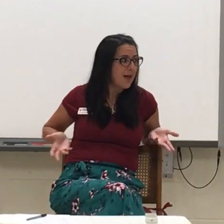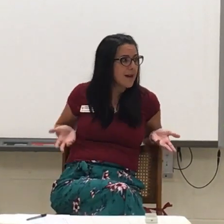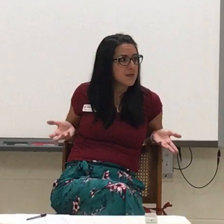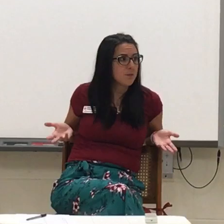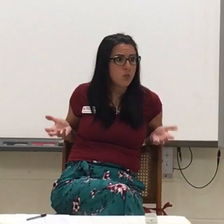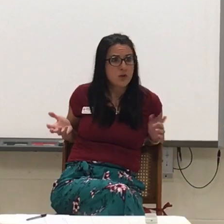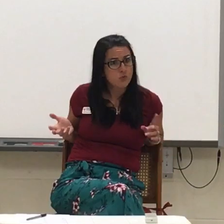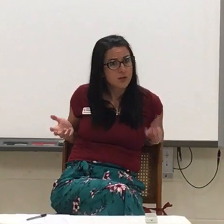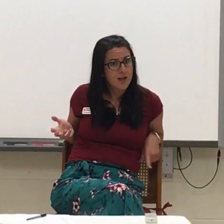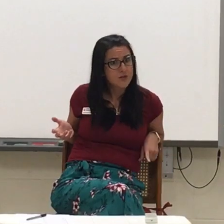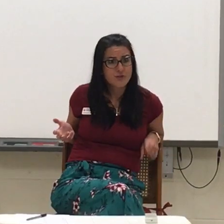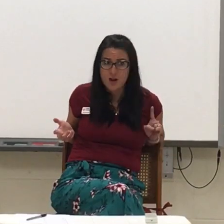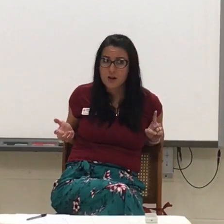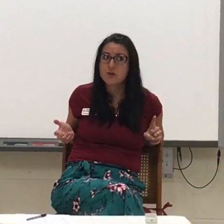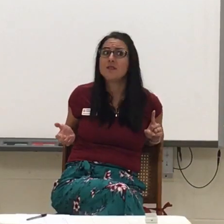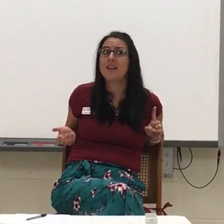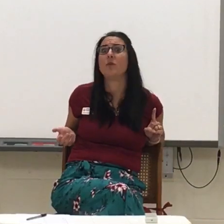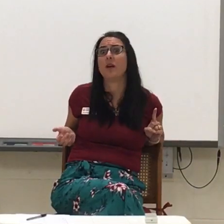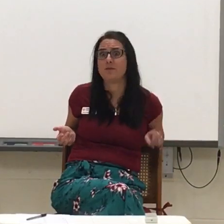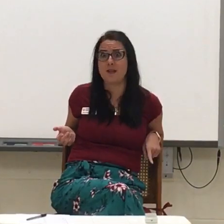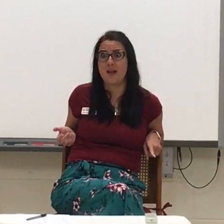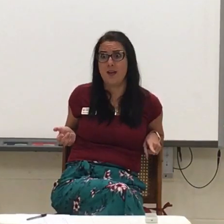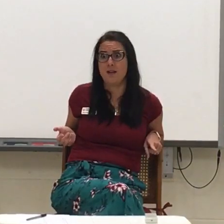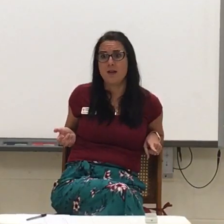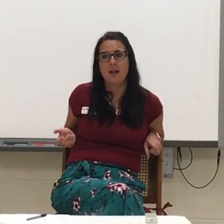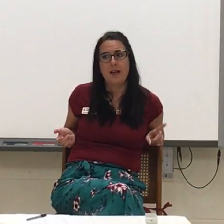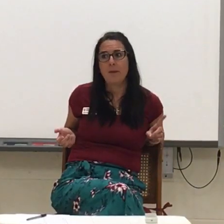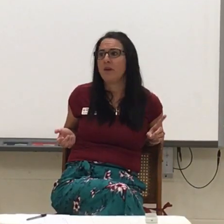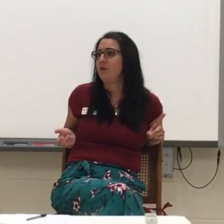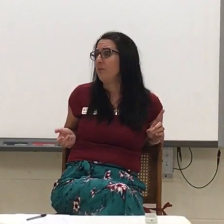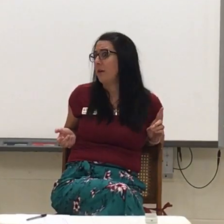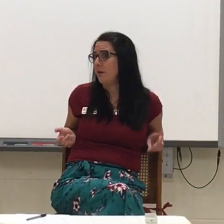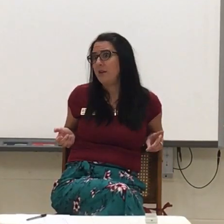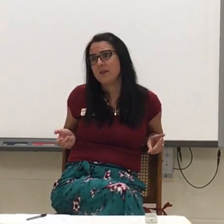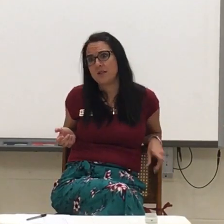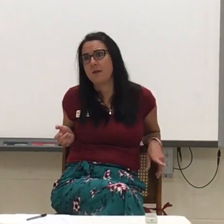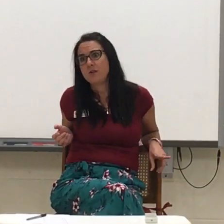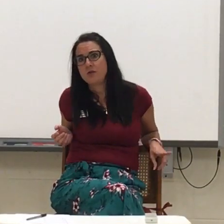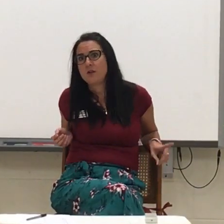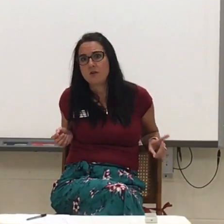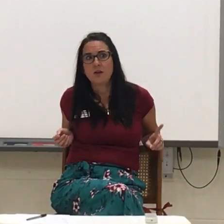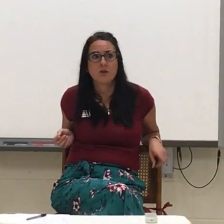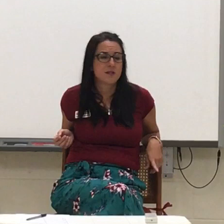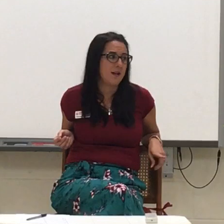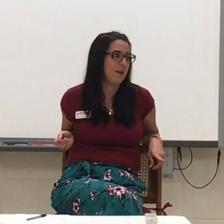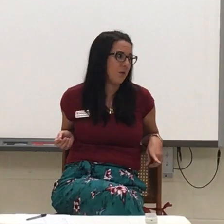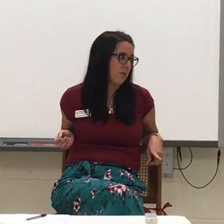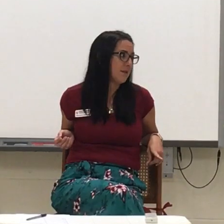relax but when you realize you're not understanding what I'm saying and I'm going to do my darndest to make sure that you're understanding what I'm